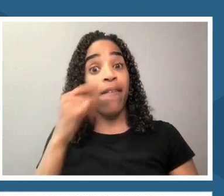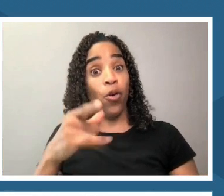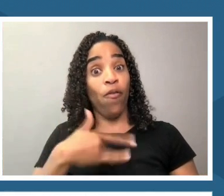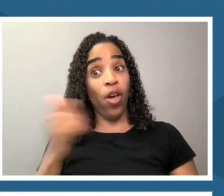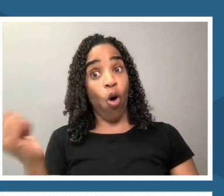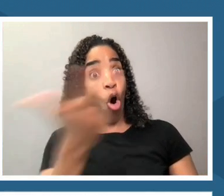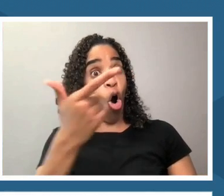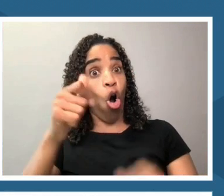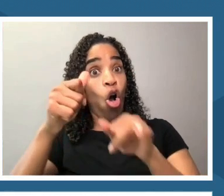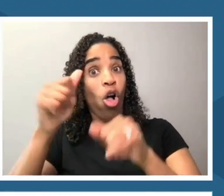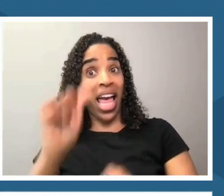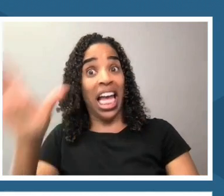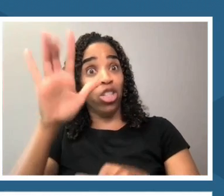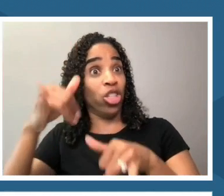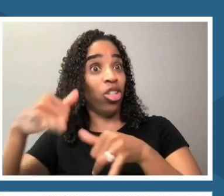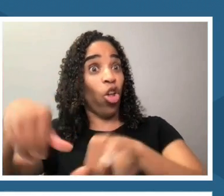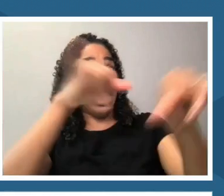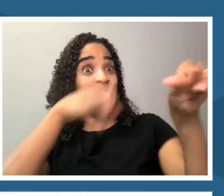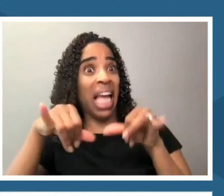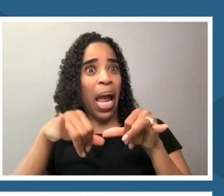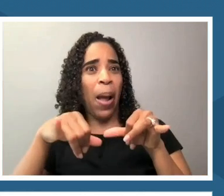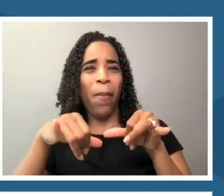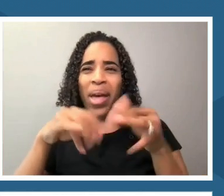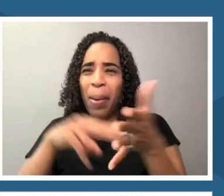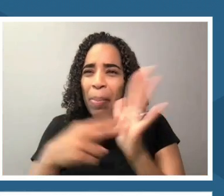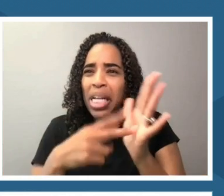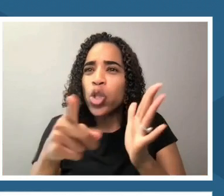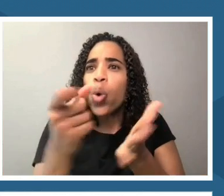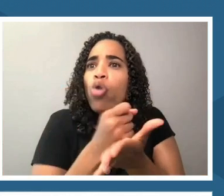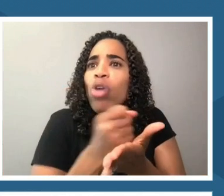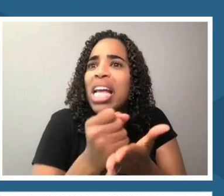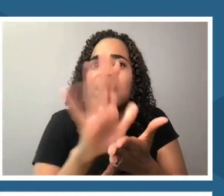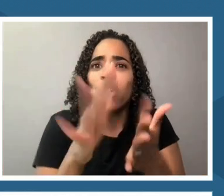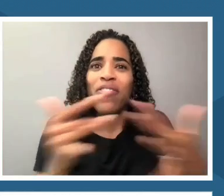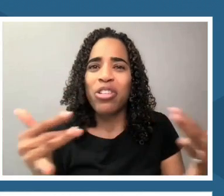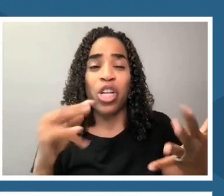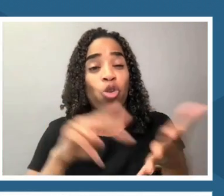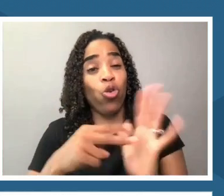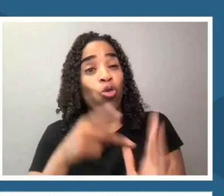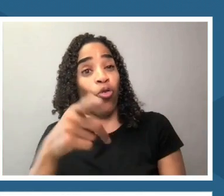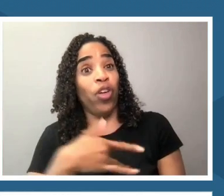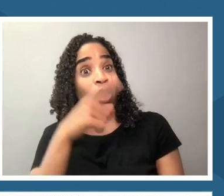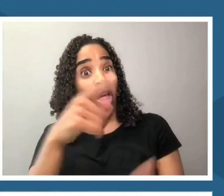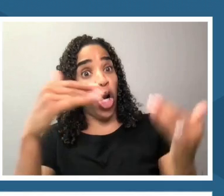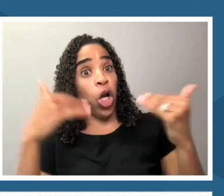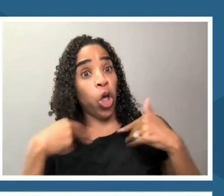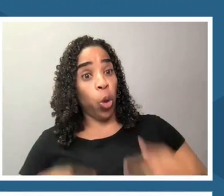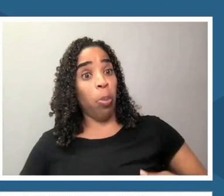theme we not only erase their diversity but also their humanity